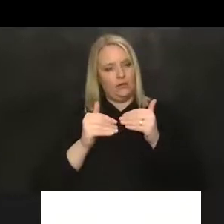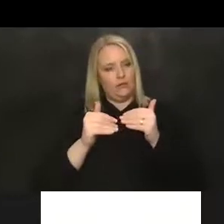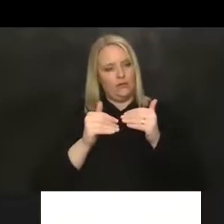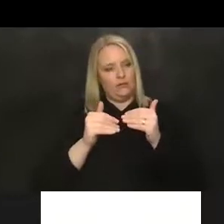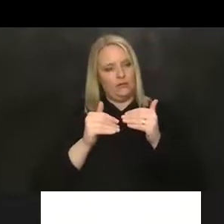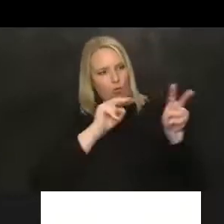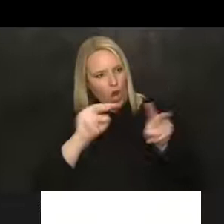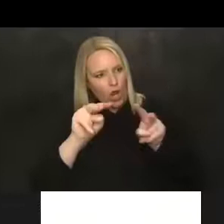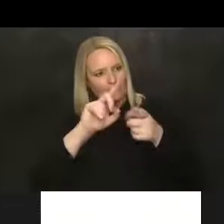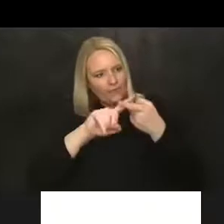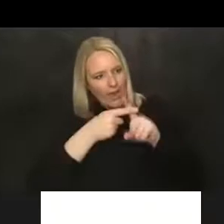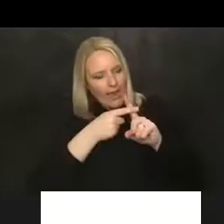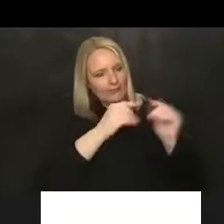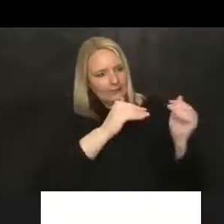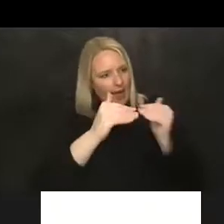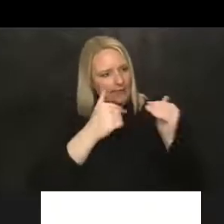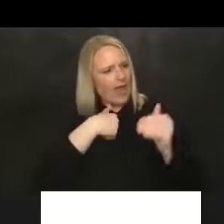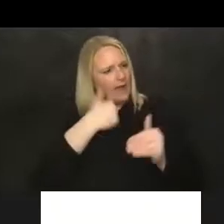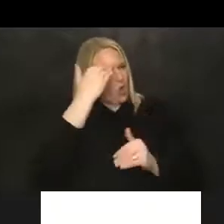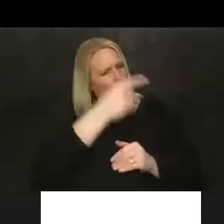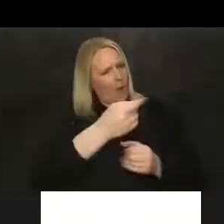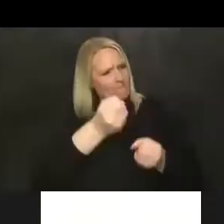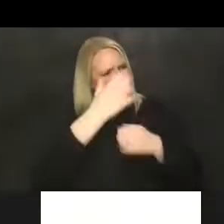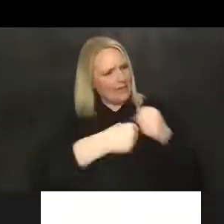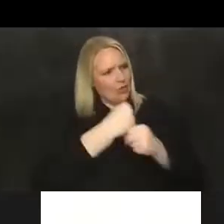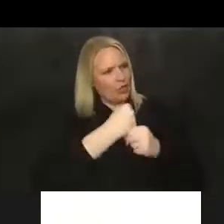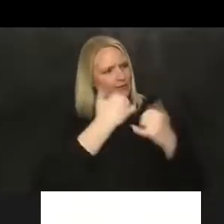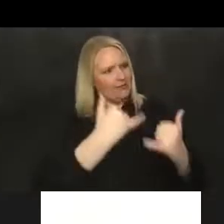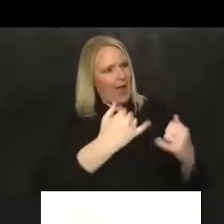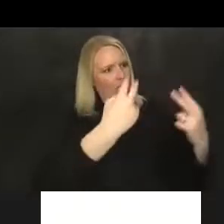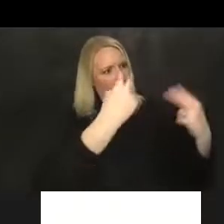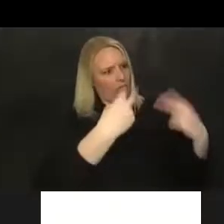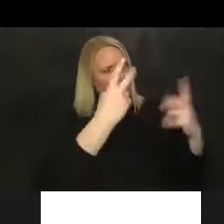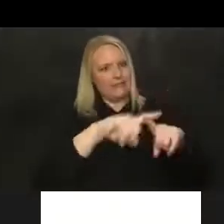colleagues, people I'd known for 30 and 40 years, treated me differently, I was, like, dumbfounded,